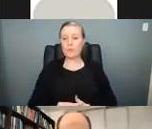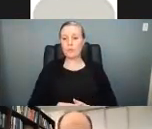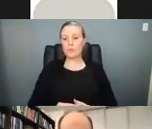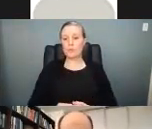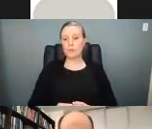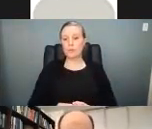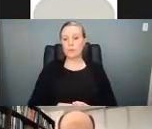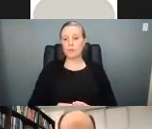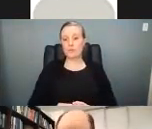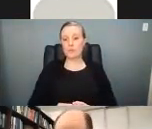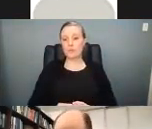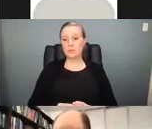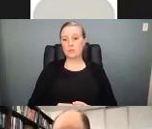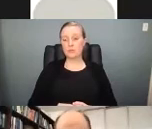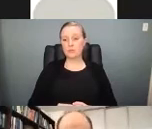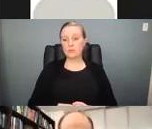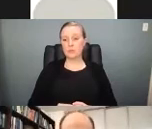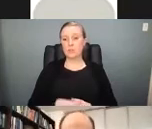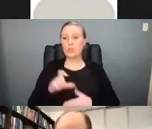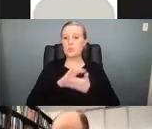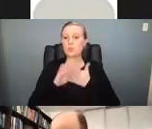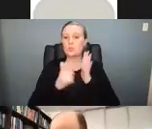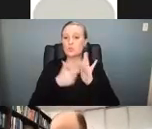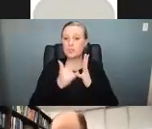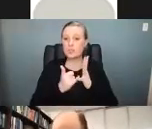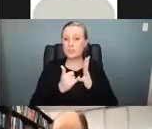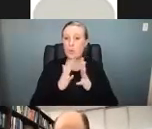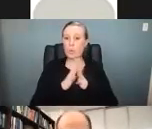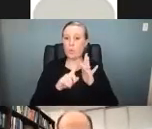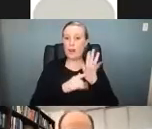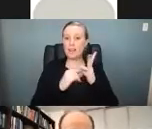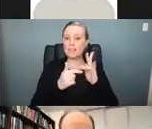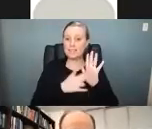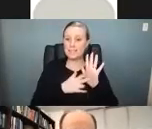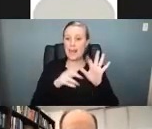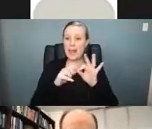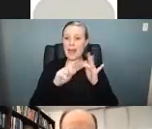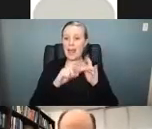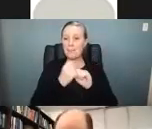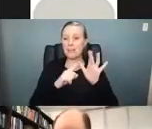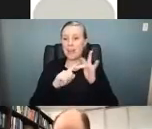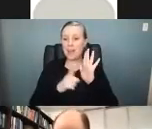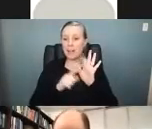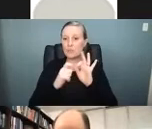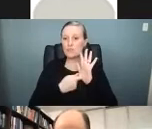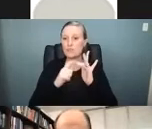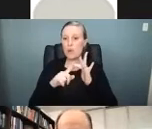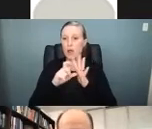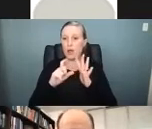I want to mention Chris Wilson, Abigail Brydon, Indigo Holcombe-James, Sharon Parkinson, and